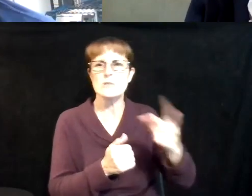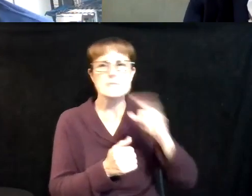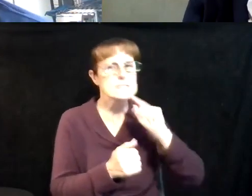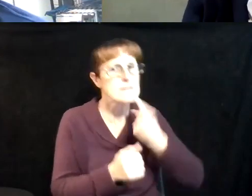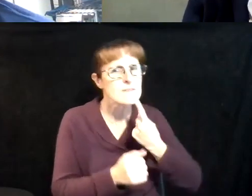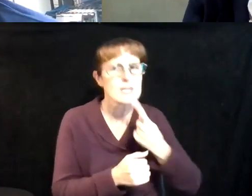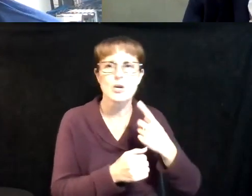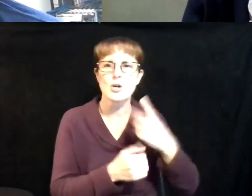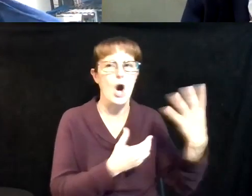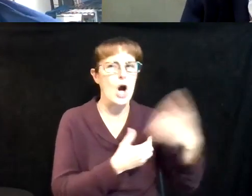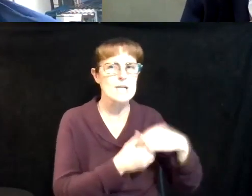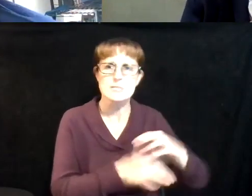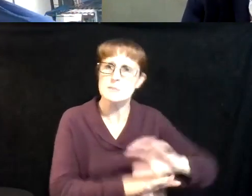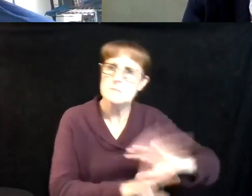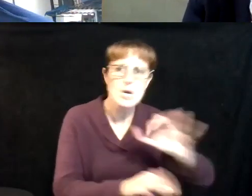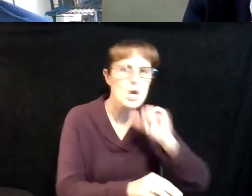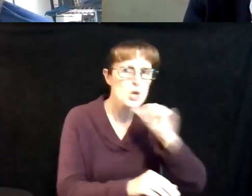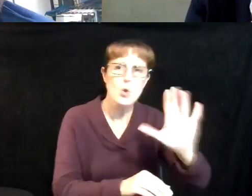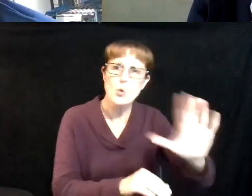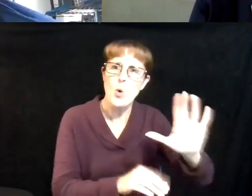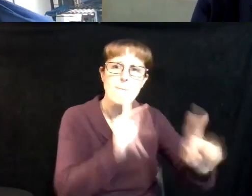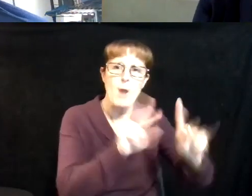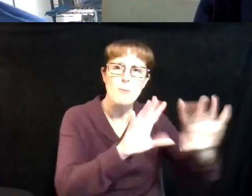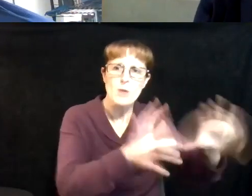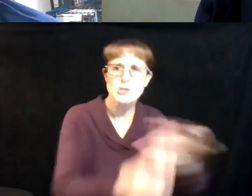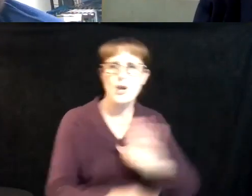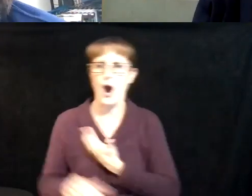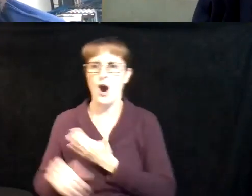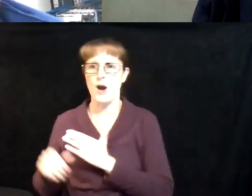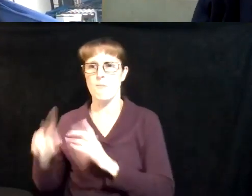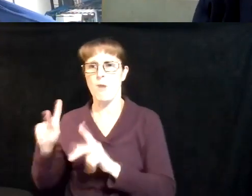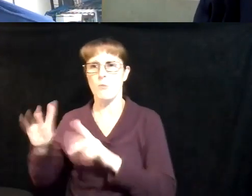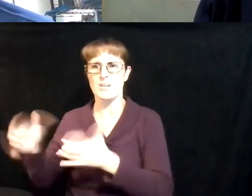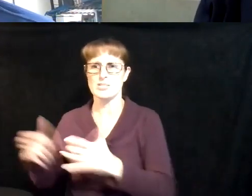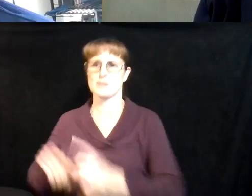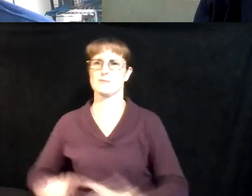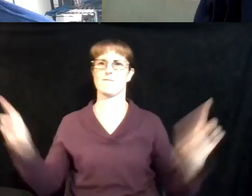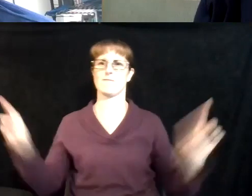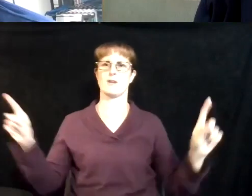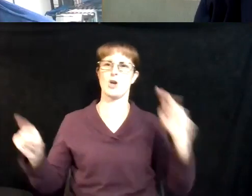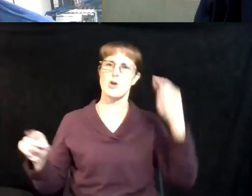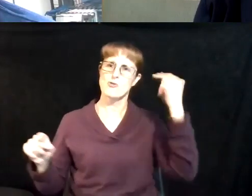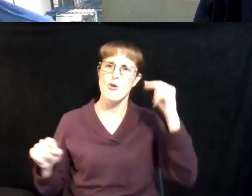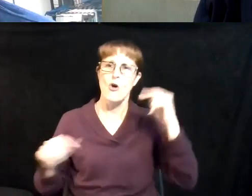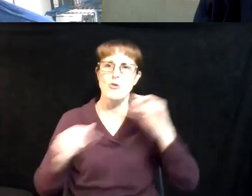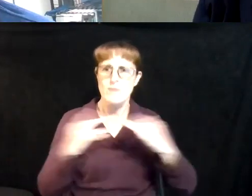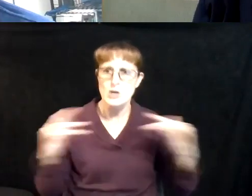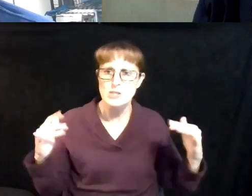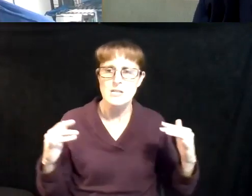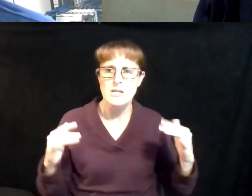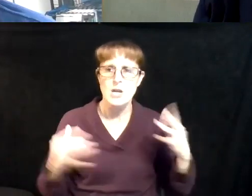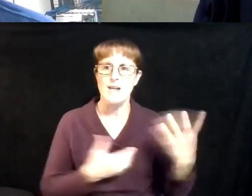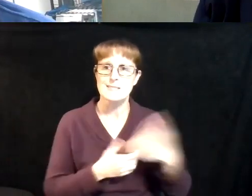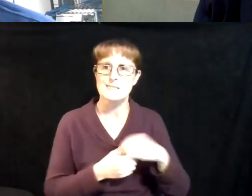Some of the conversations we see about neurodiversity and autistic self-advocacy today.